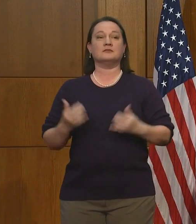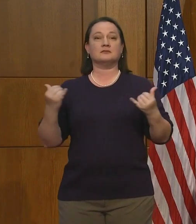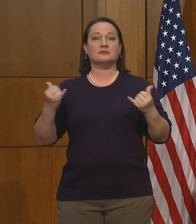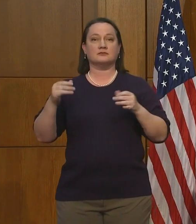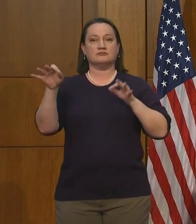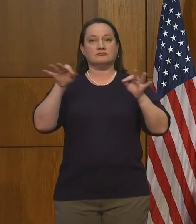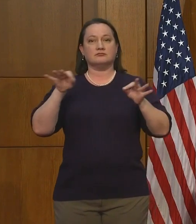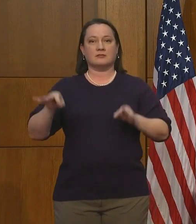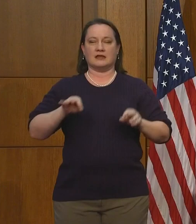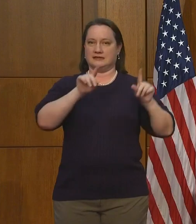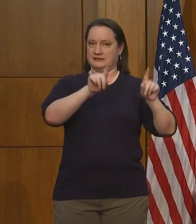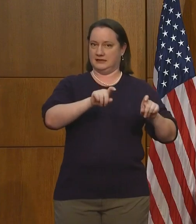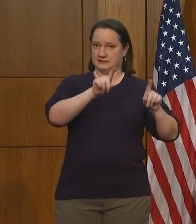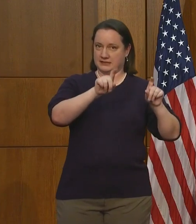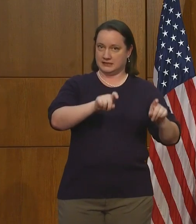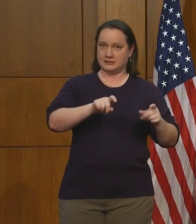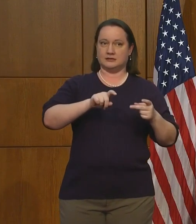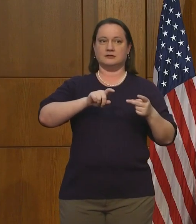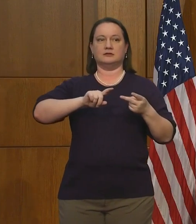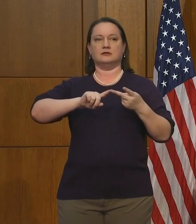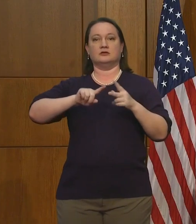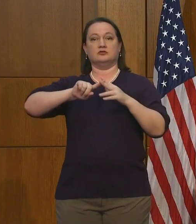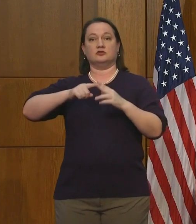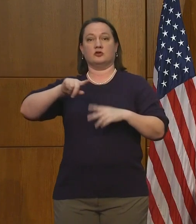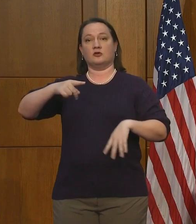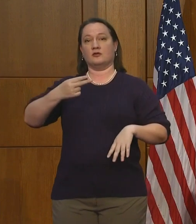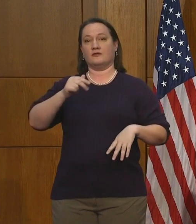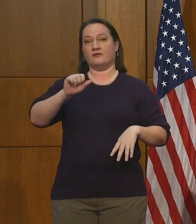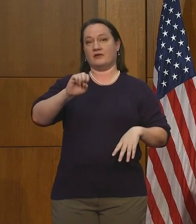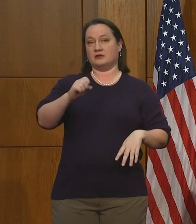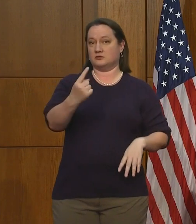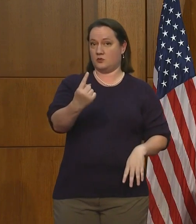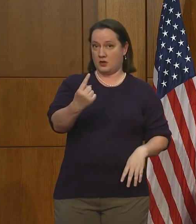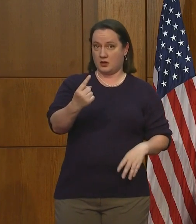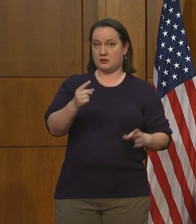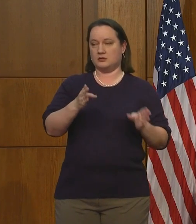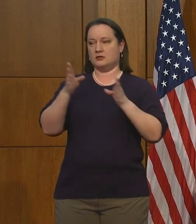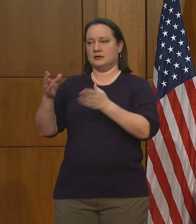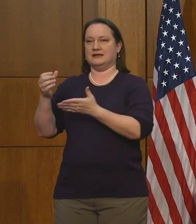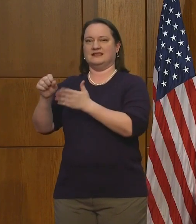HAPPY FRIDAY. TODAY I WANT TO